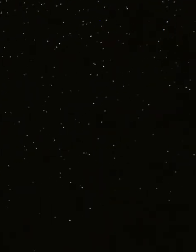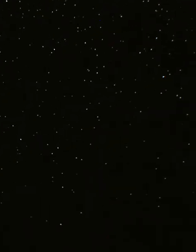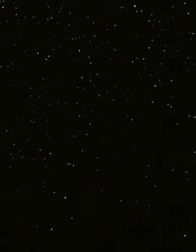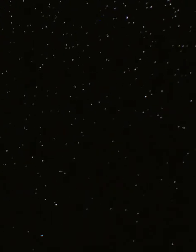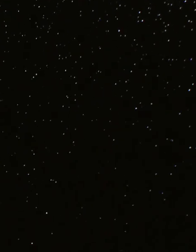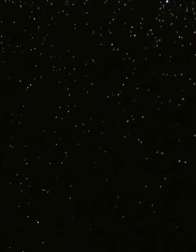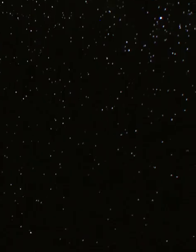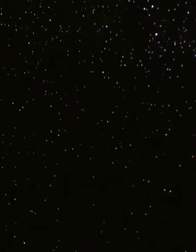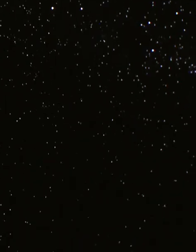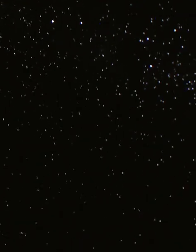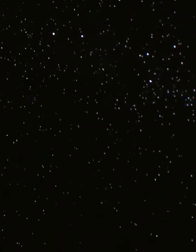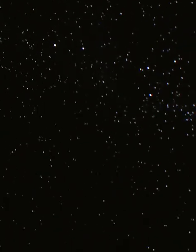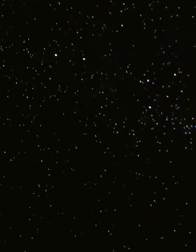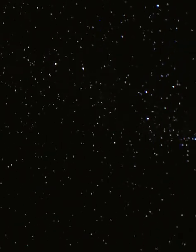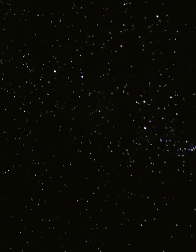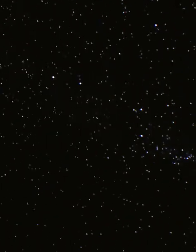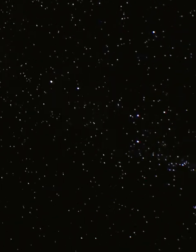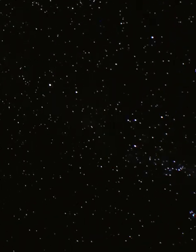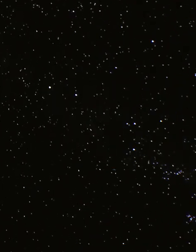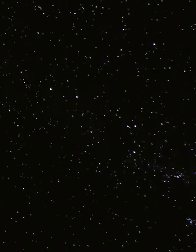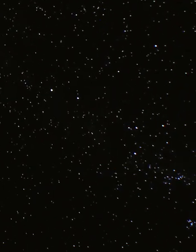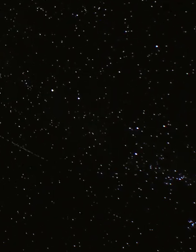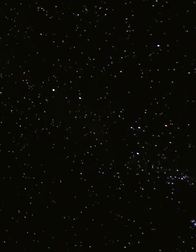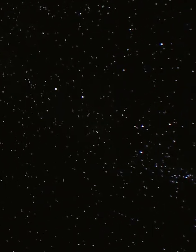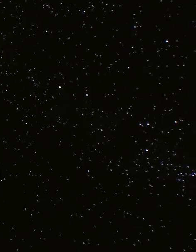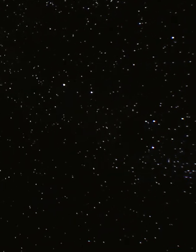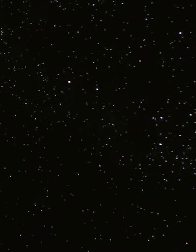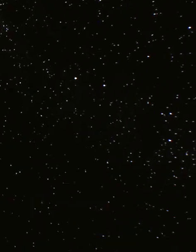Hesitate and you're left with only a glimmer.